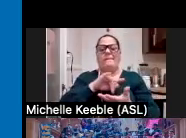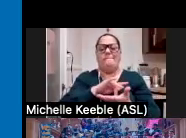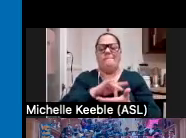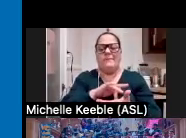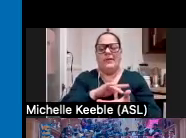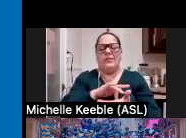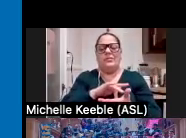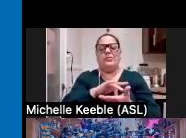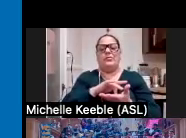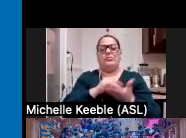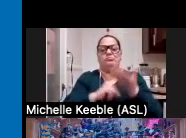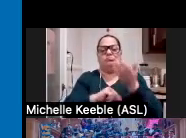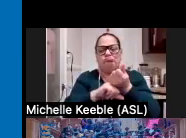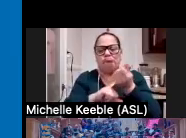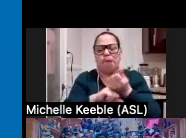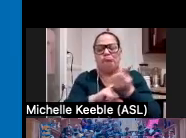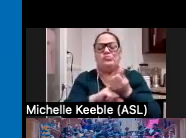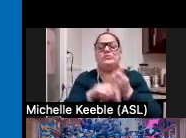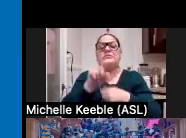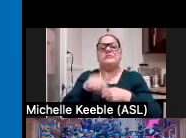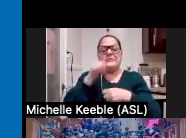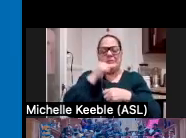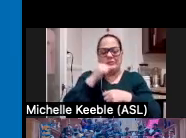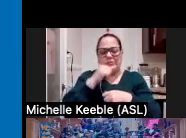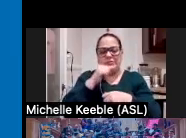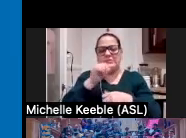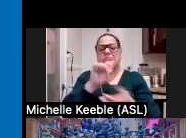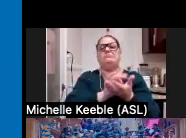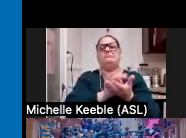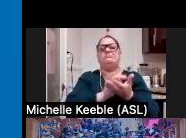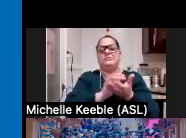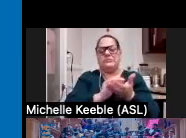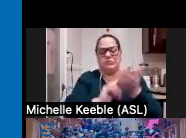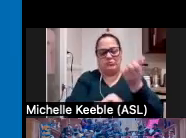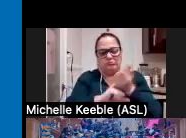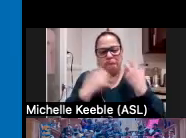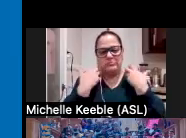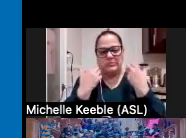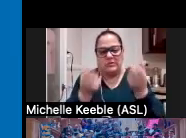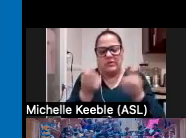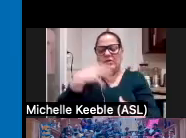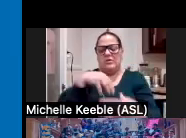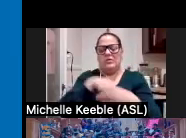students who need daily medical care to weave that seamlessly into the course of a traditional school